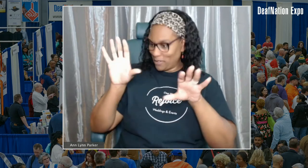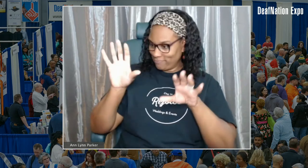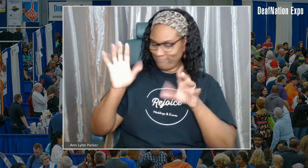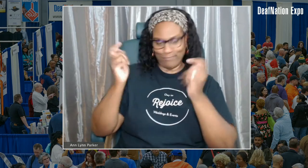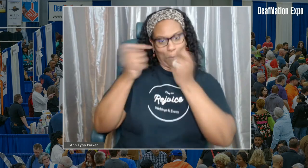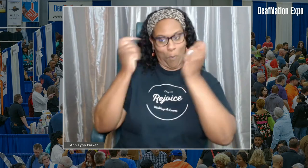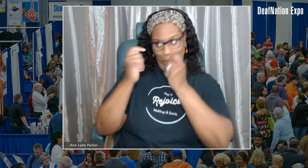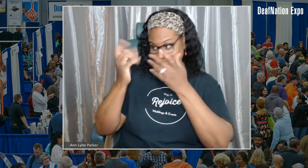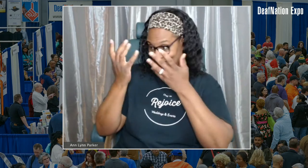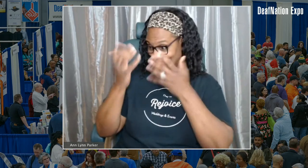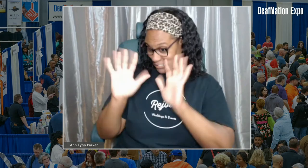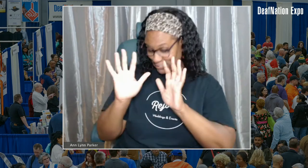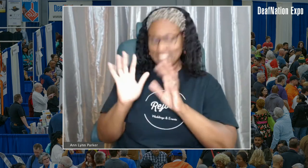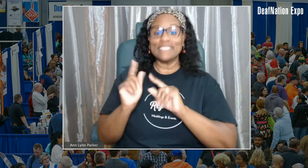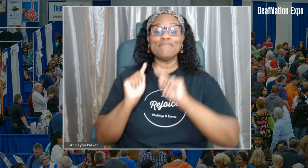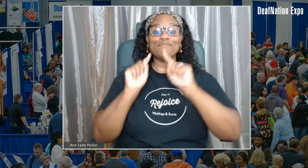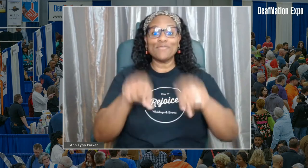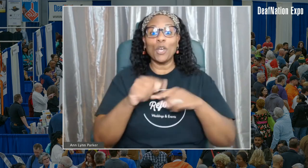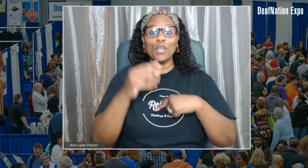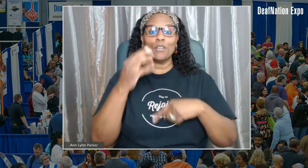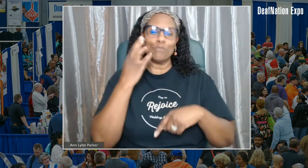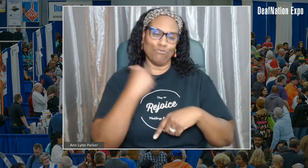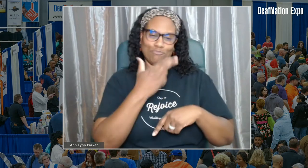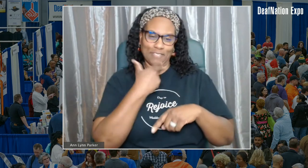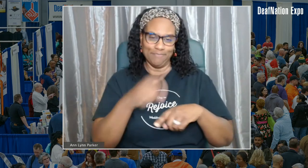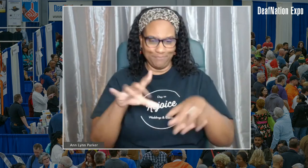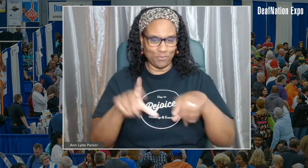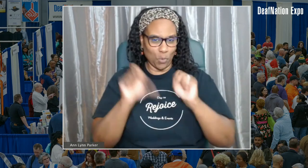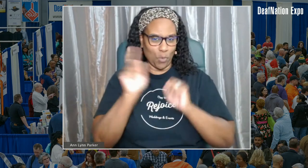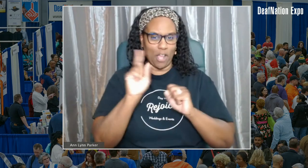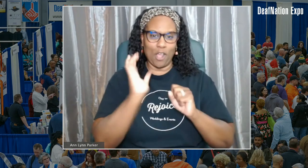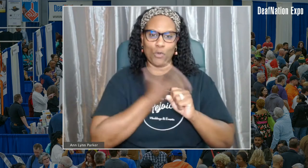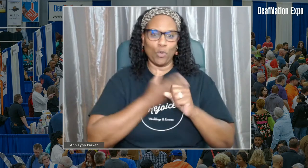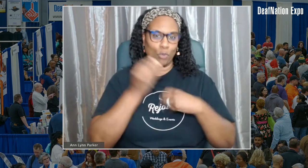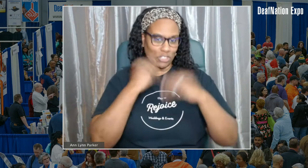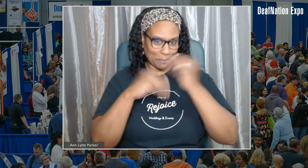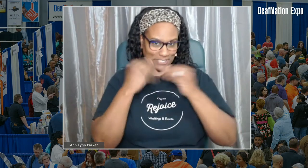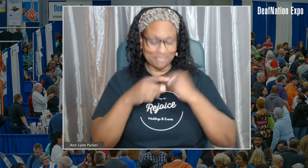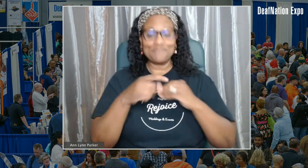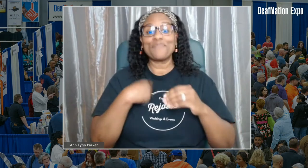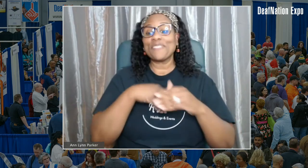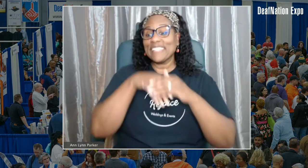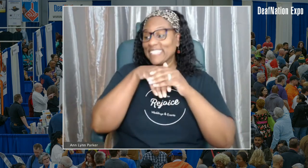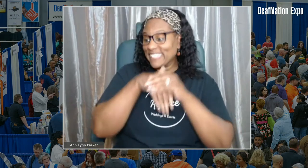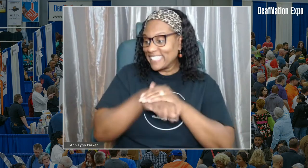After the ceremony, we went to a restaurant where our reception was hosted.